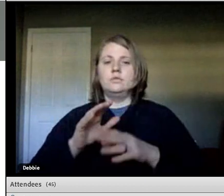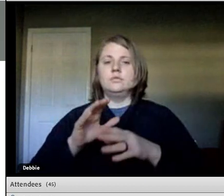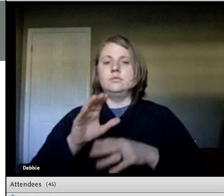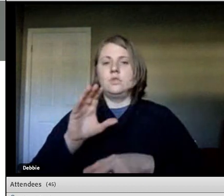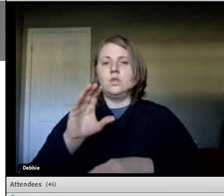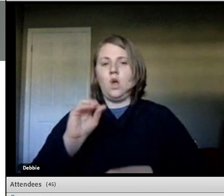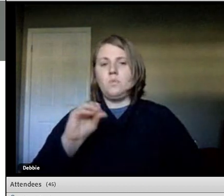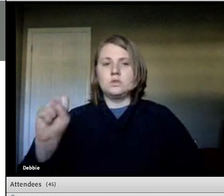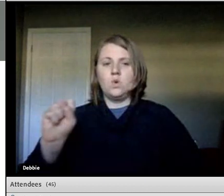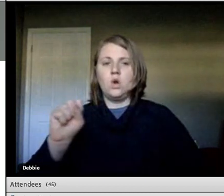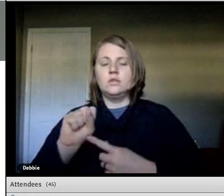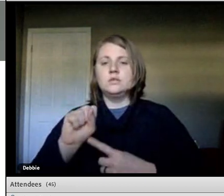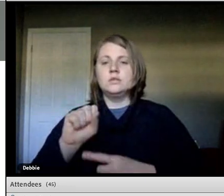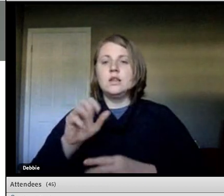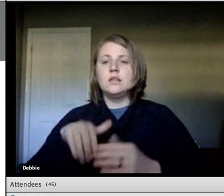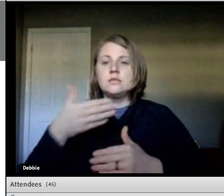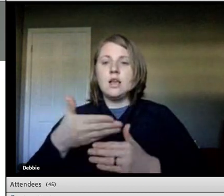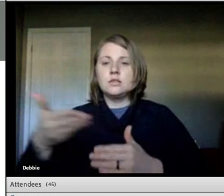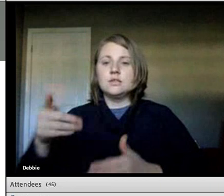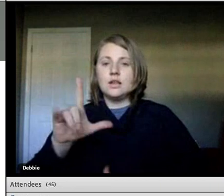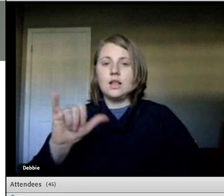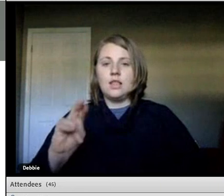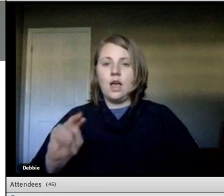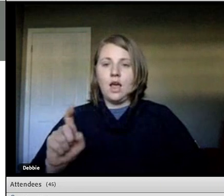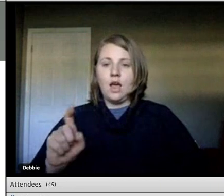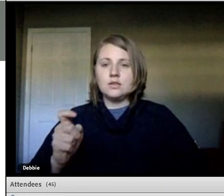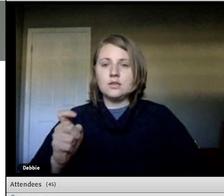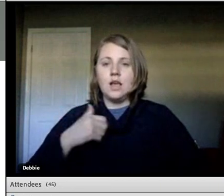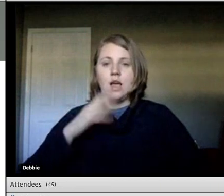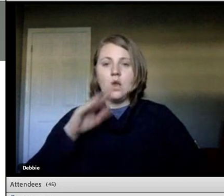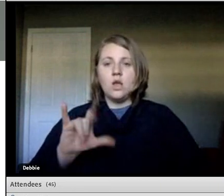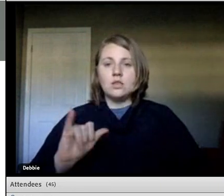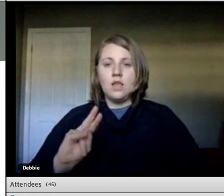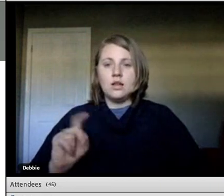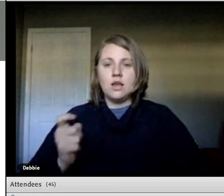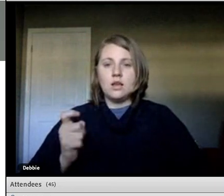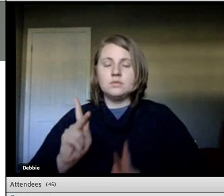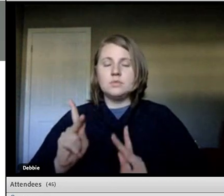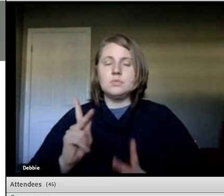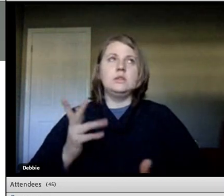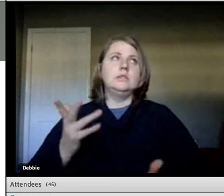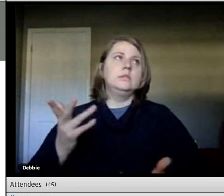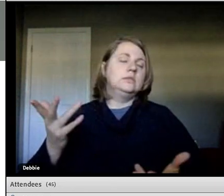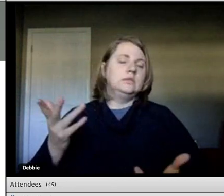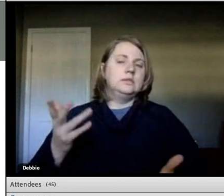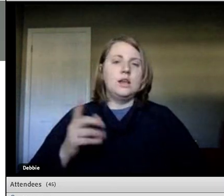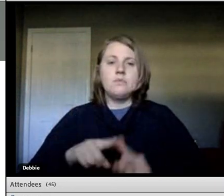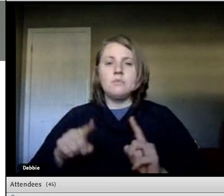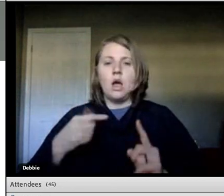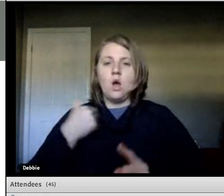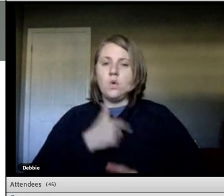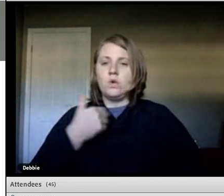The next thing is Linux, and I know Linux. Sometimes people go, "Oh, I don't know." We have Windows, or you have an Apple operating system